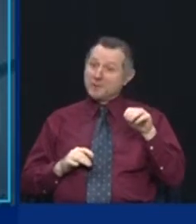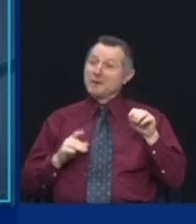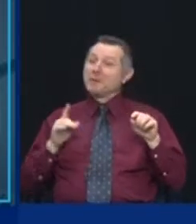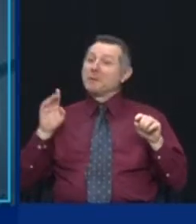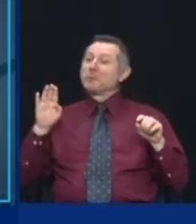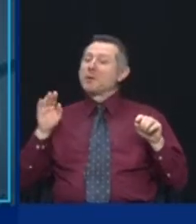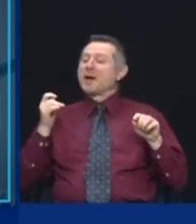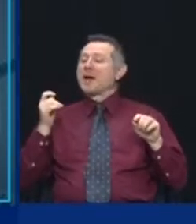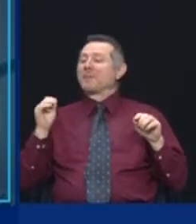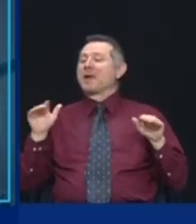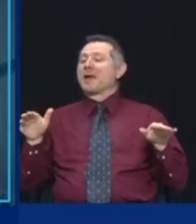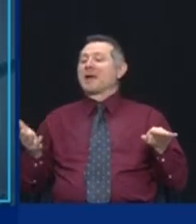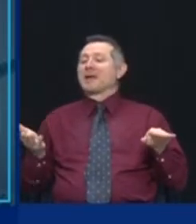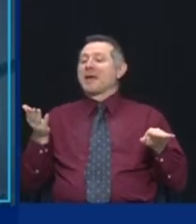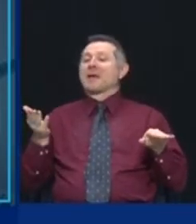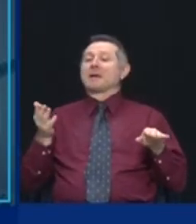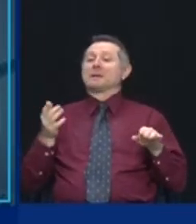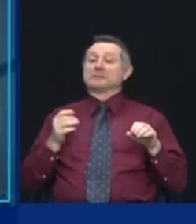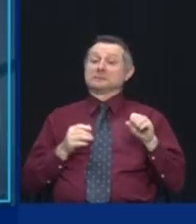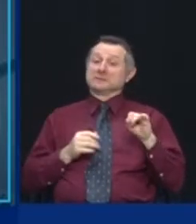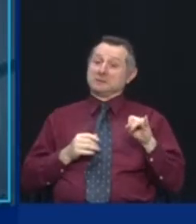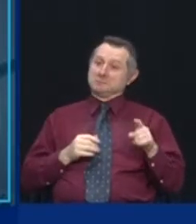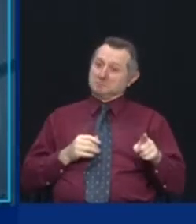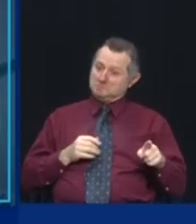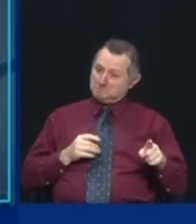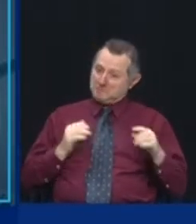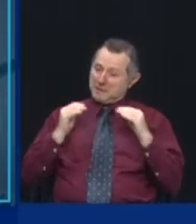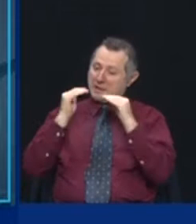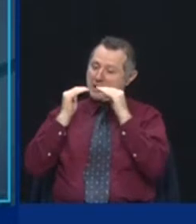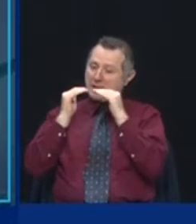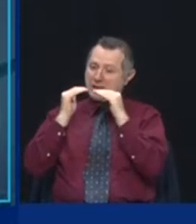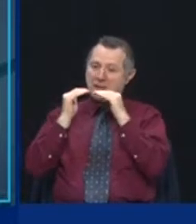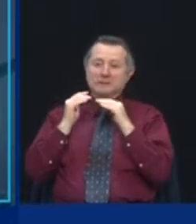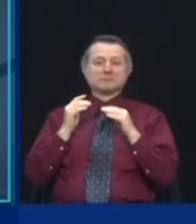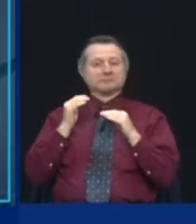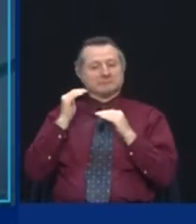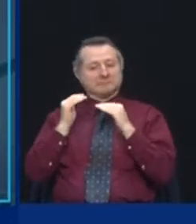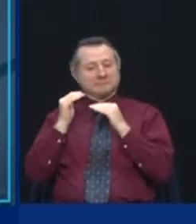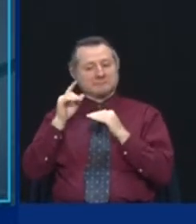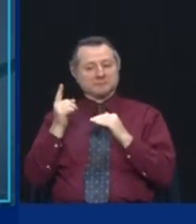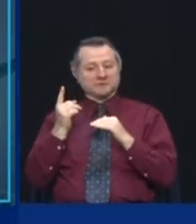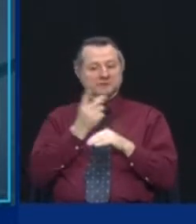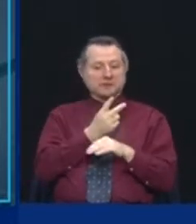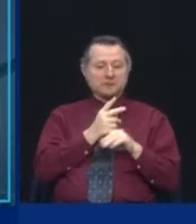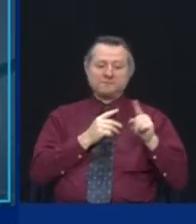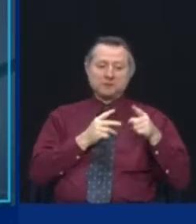HIGHEST RATE, BROOKLYN, 1.9. STATEN ISLAND, 1.9. BROOKLYN IS TECHNICALLY HIGHER.